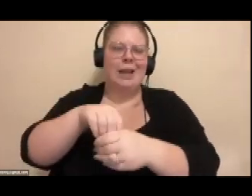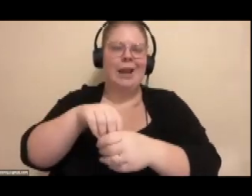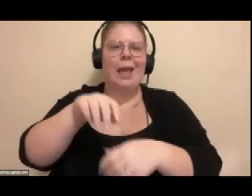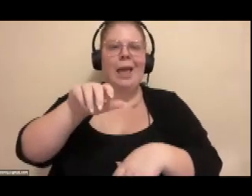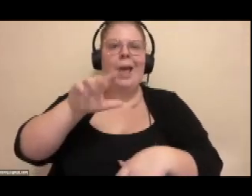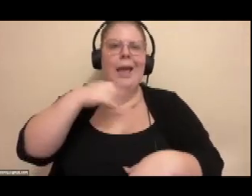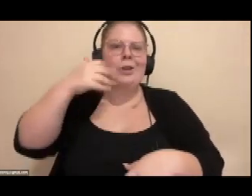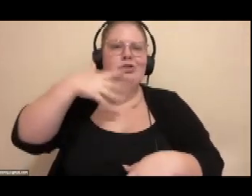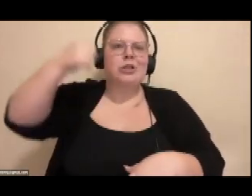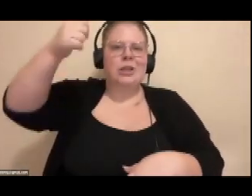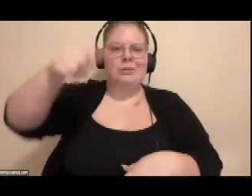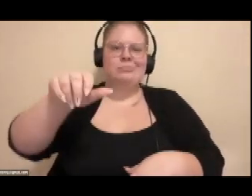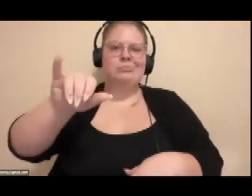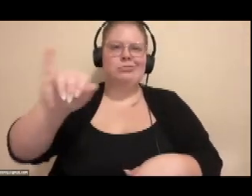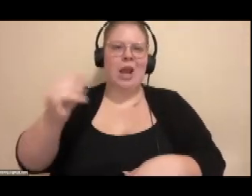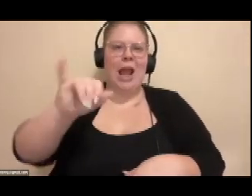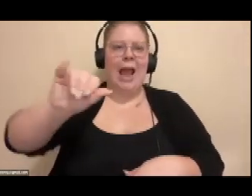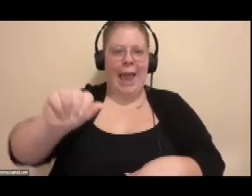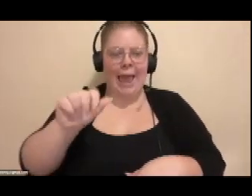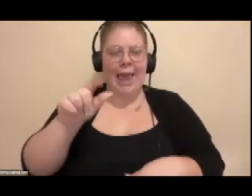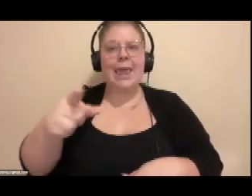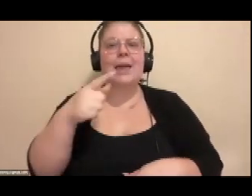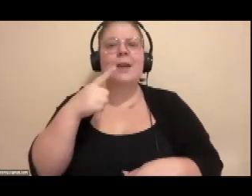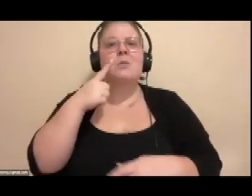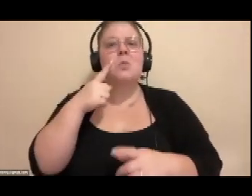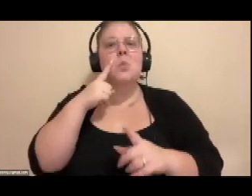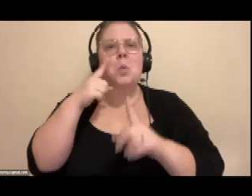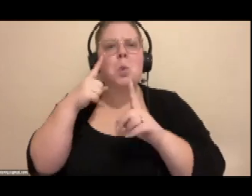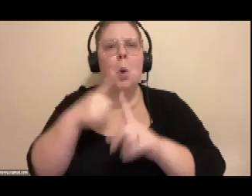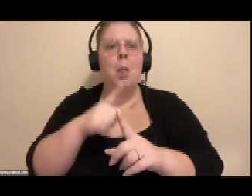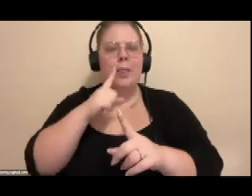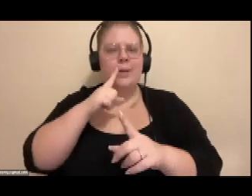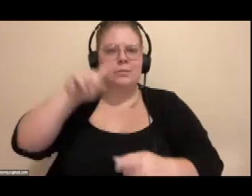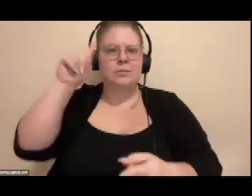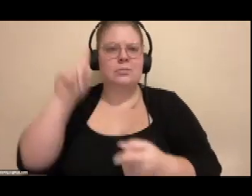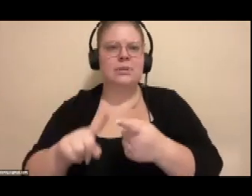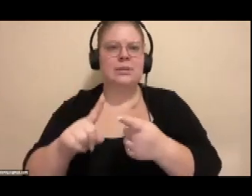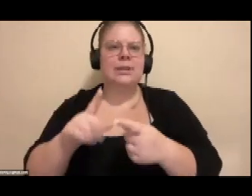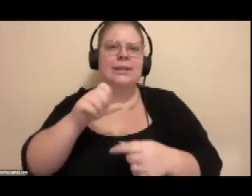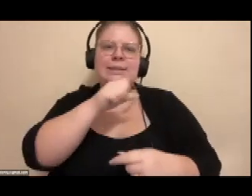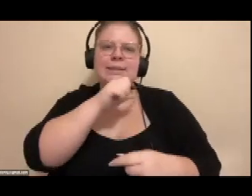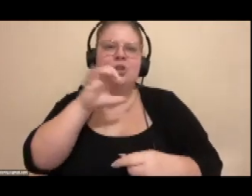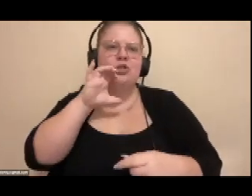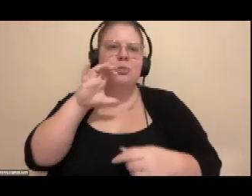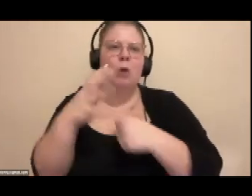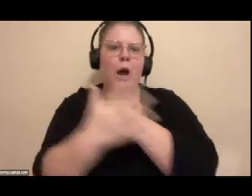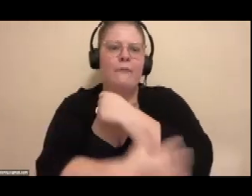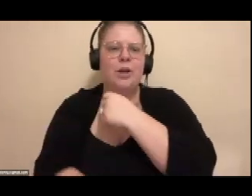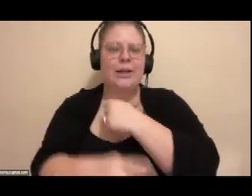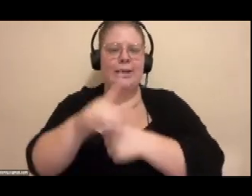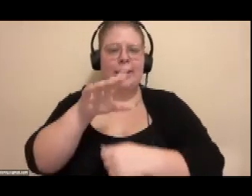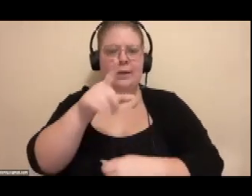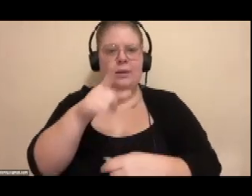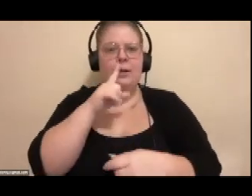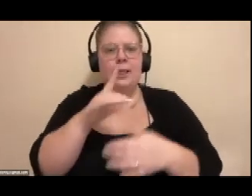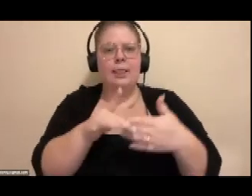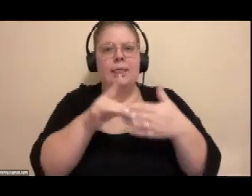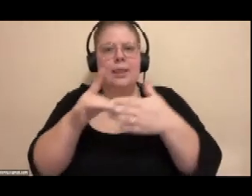dedicated to fighting senior poverty. Natalie leads the Health Teams legislative and administrative advocacy